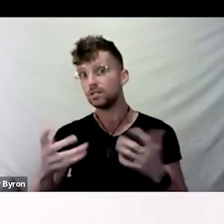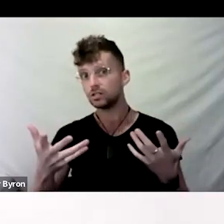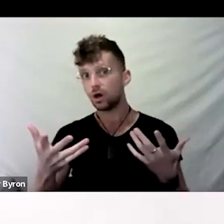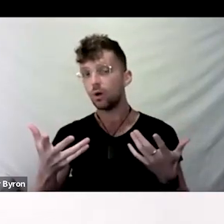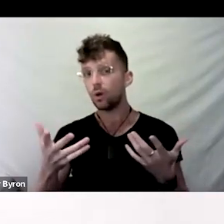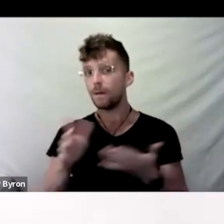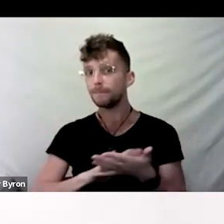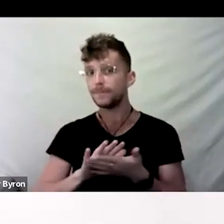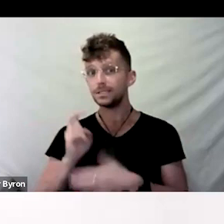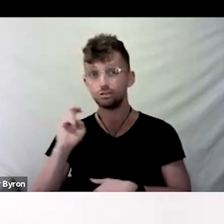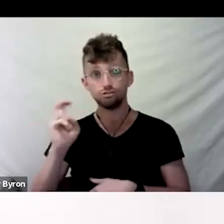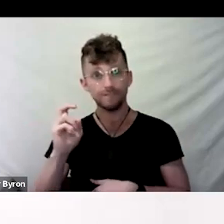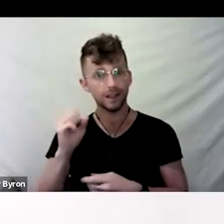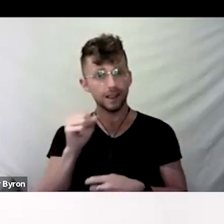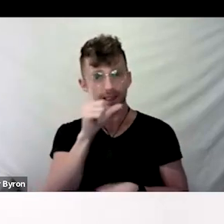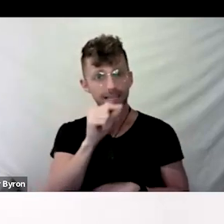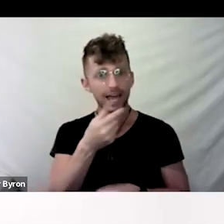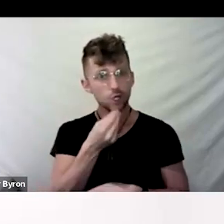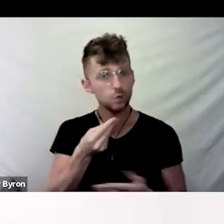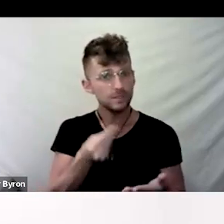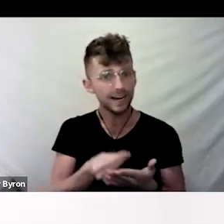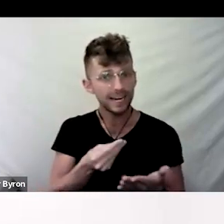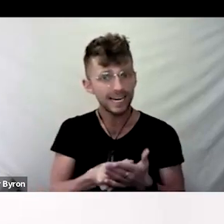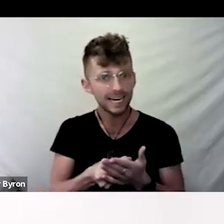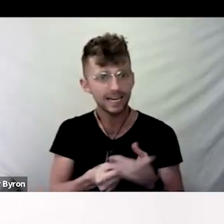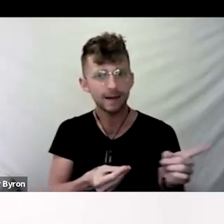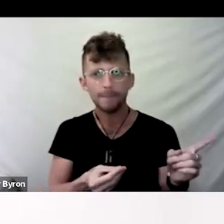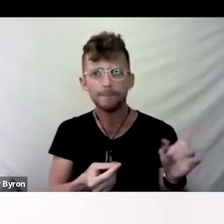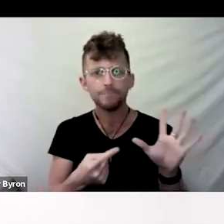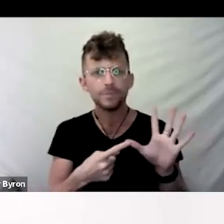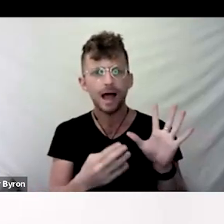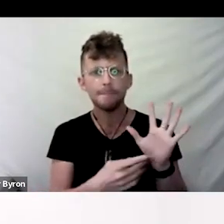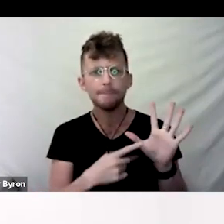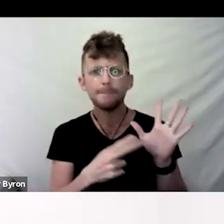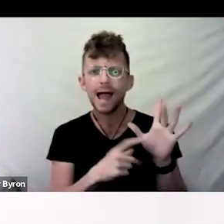Amanda do you have a build on overseas? Thanks Vic.